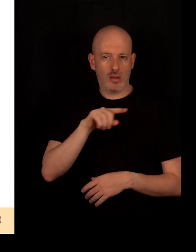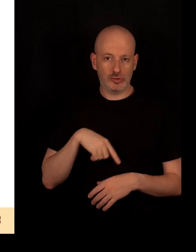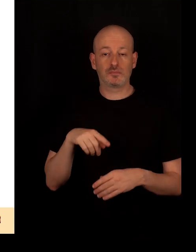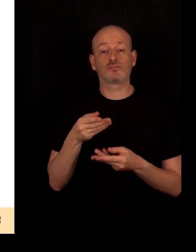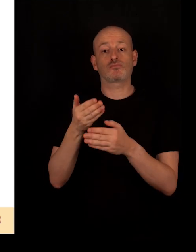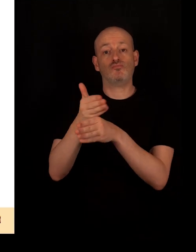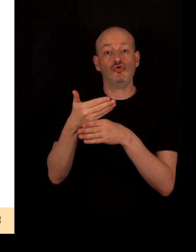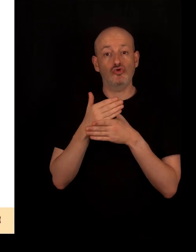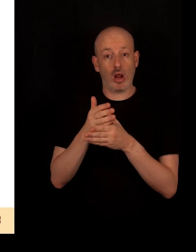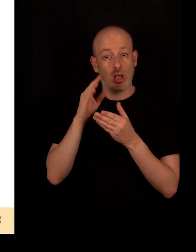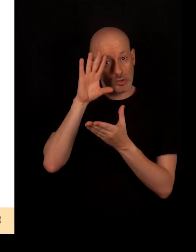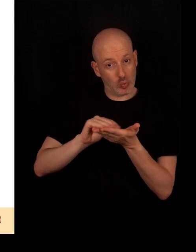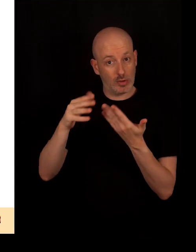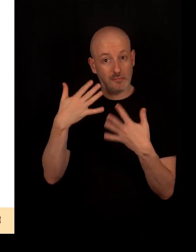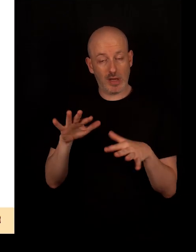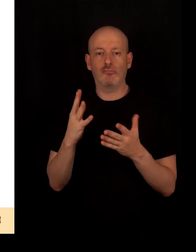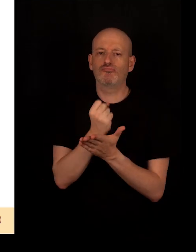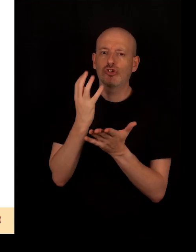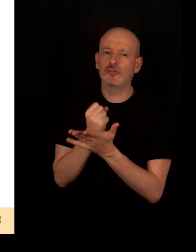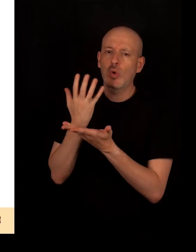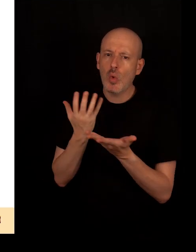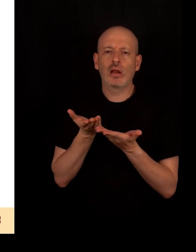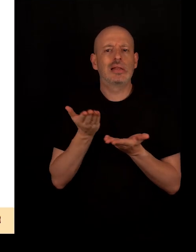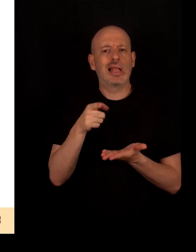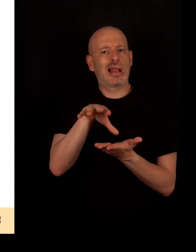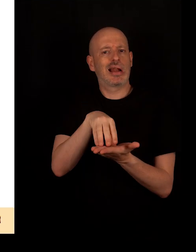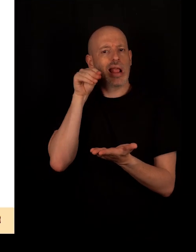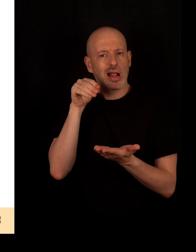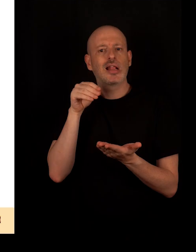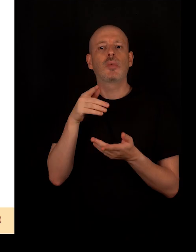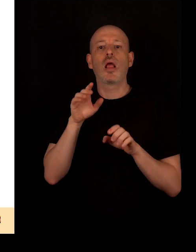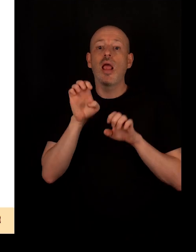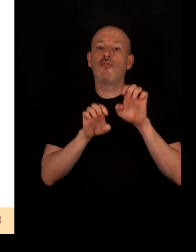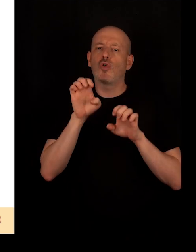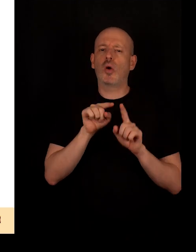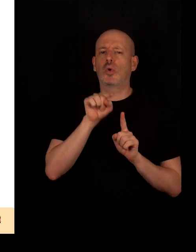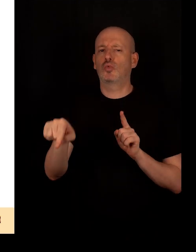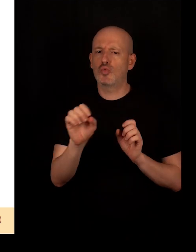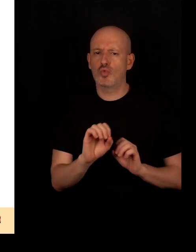You share some results about the achievements, the thing you learned, but there are no evaluations in this moment.